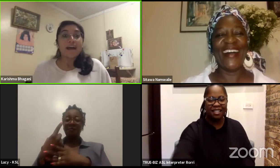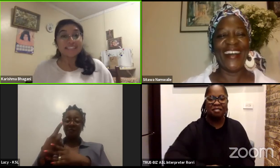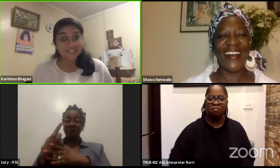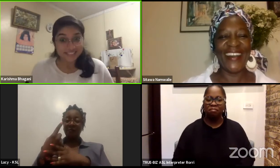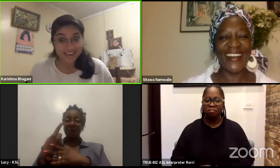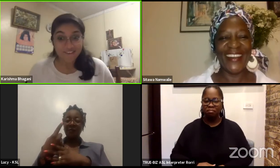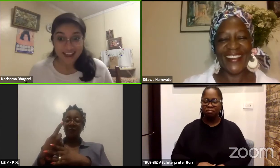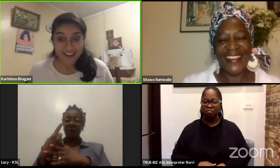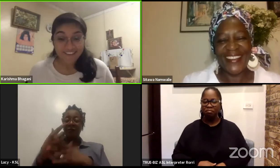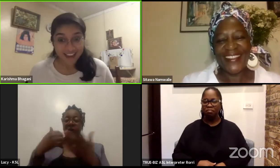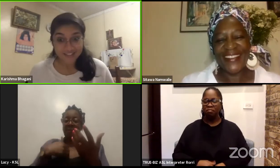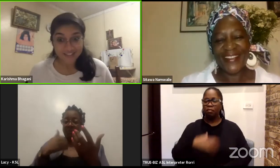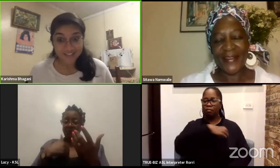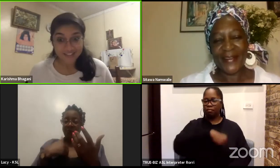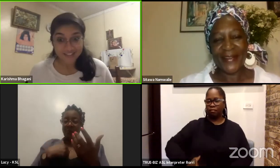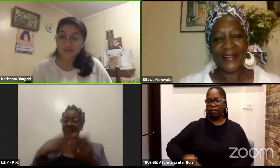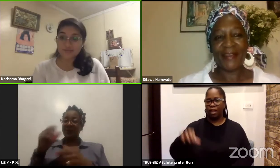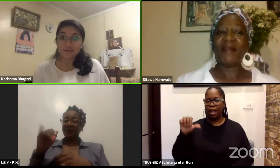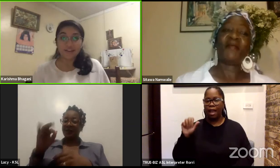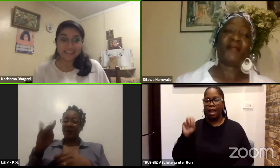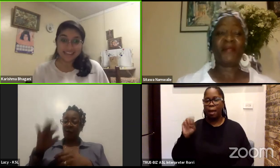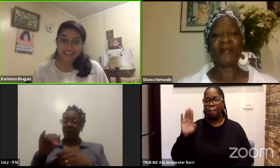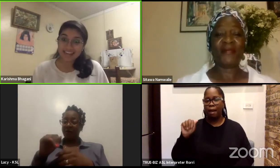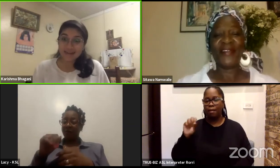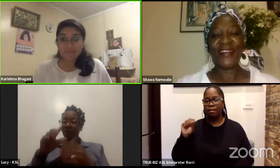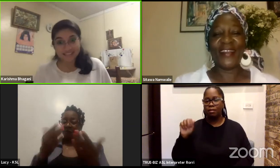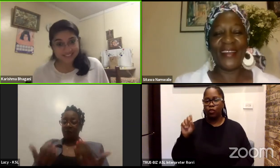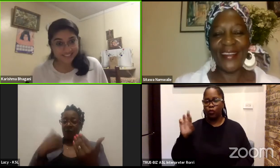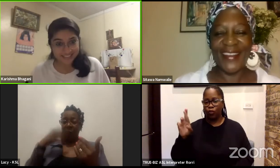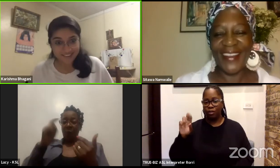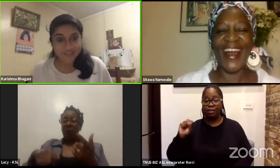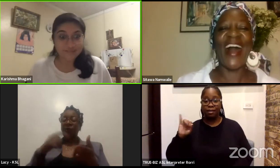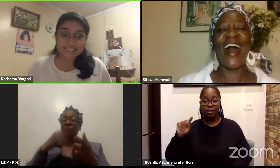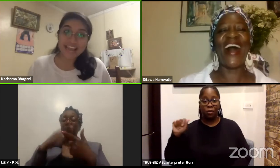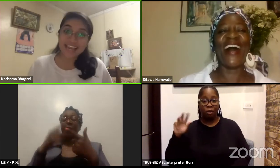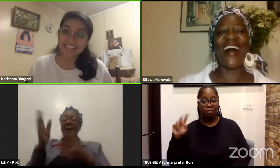Ambassador Sitawa, now actually is what we should be calling her and ambassador Sitawa, you'll be telling us